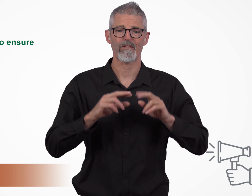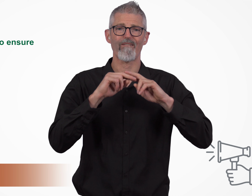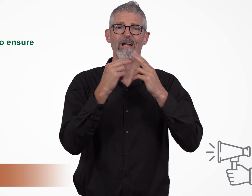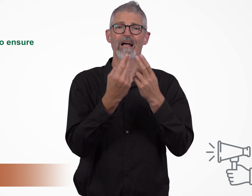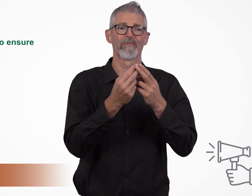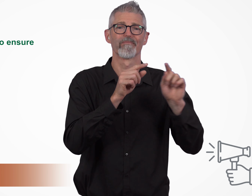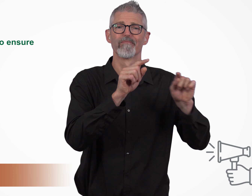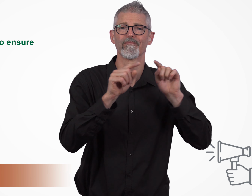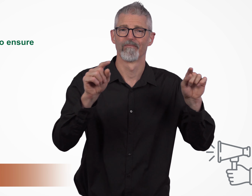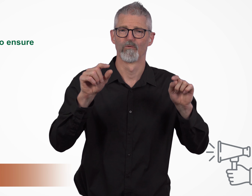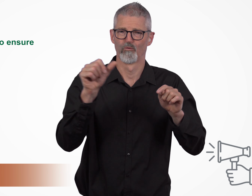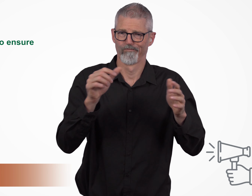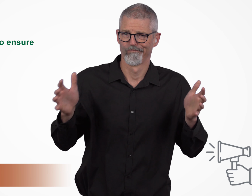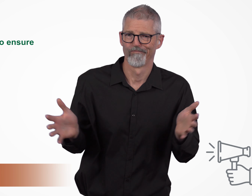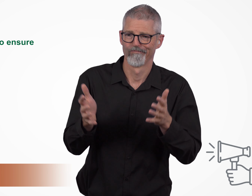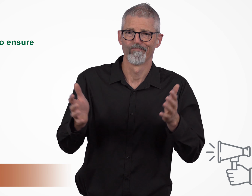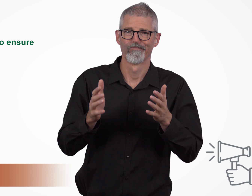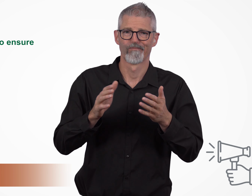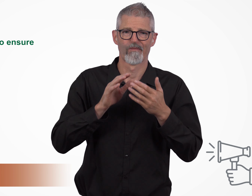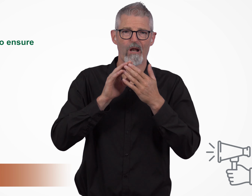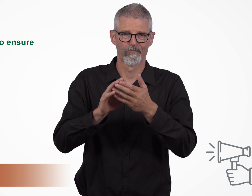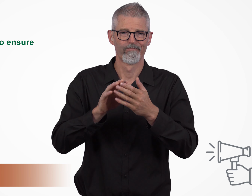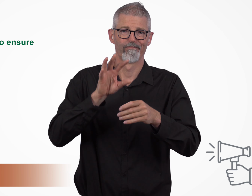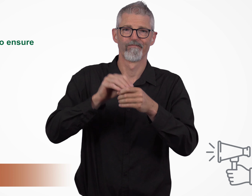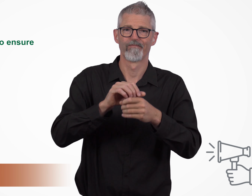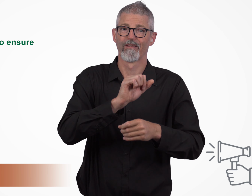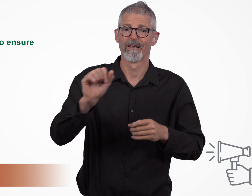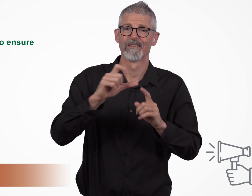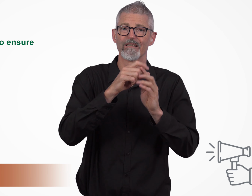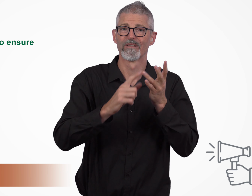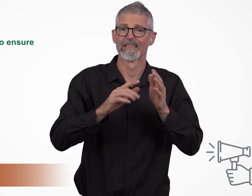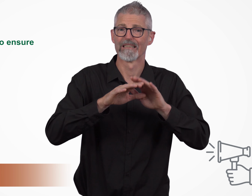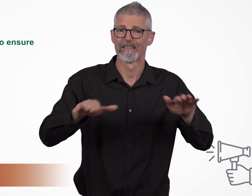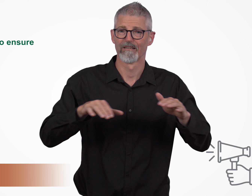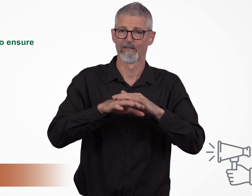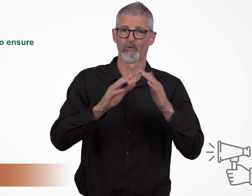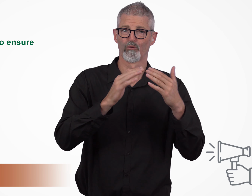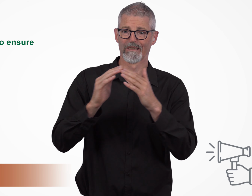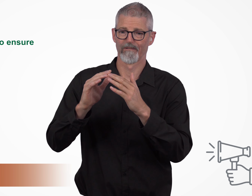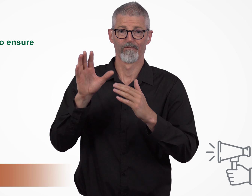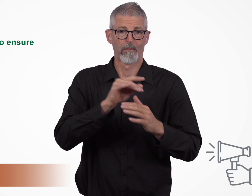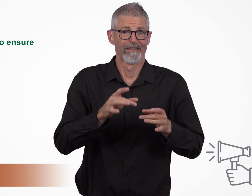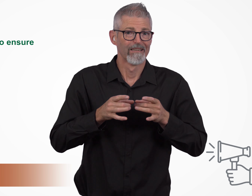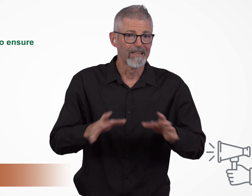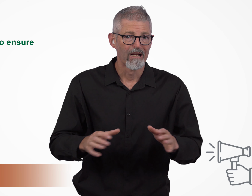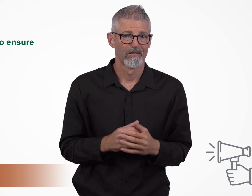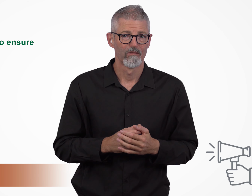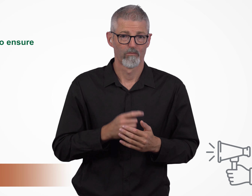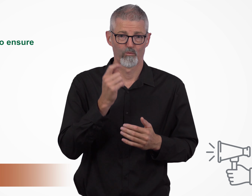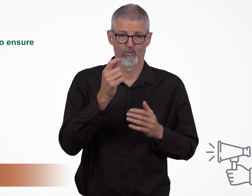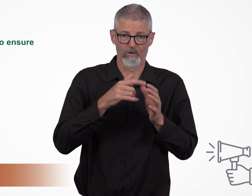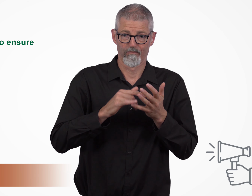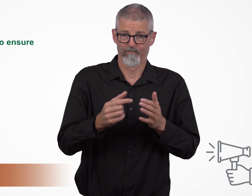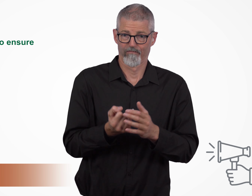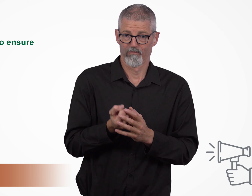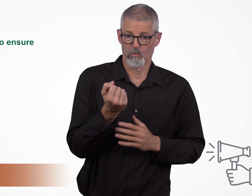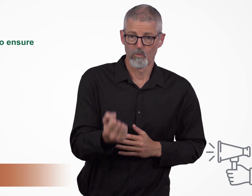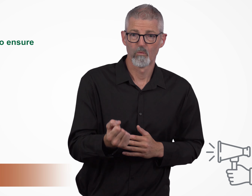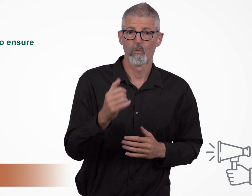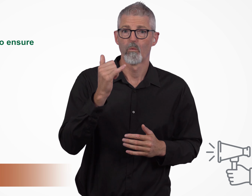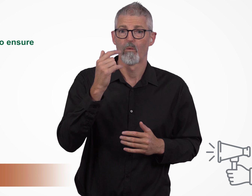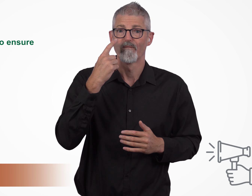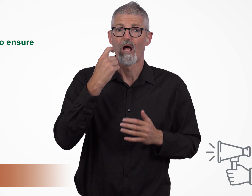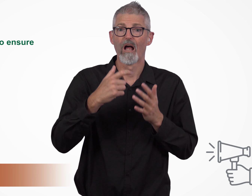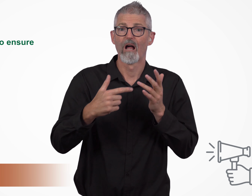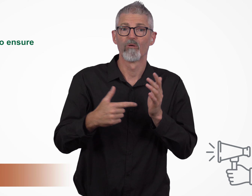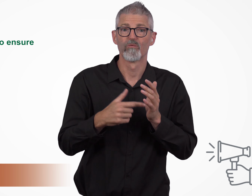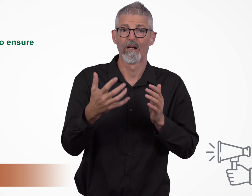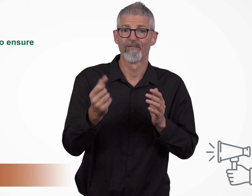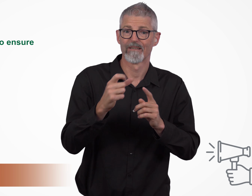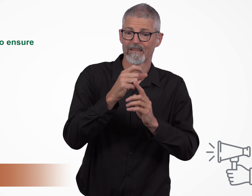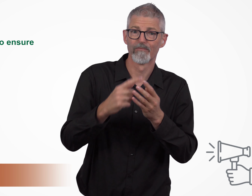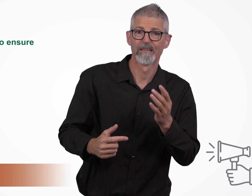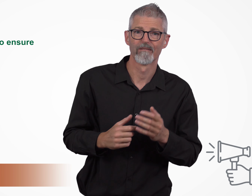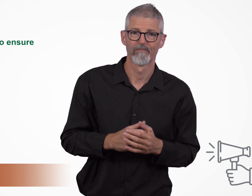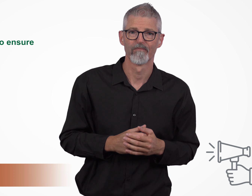From birth or when disability is first identified, families are encouraged and supported to strive for inclusion in their local community,